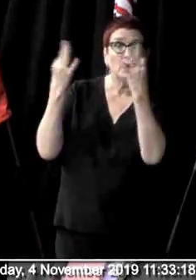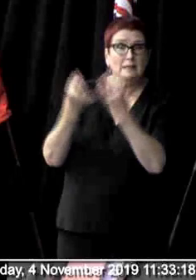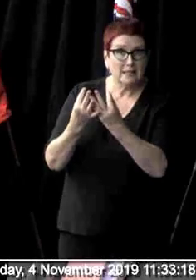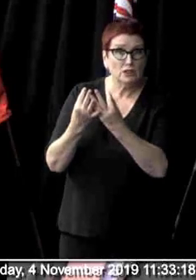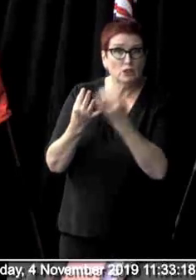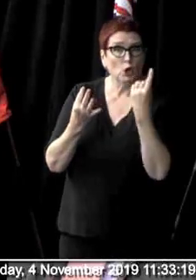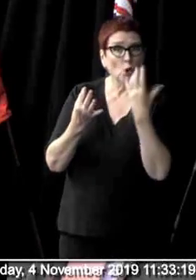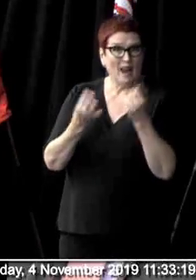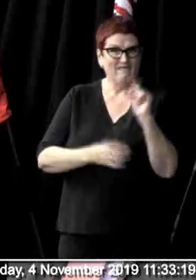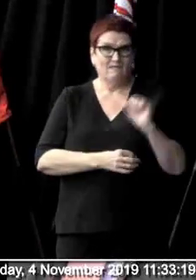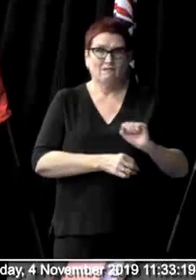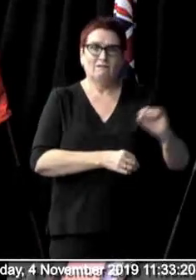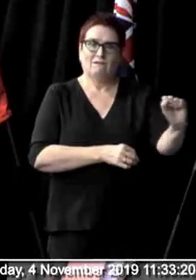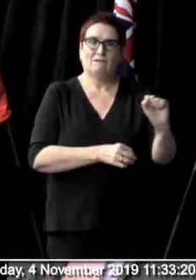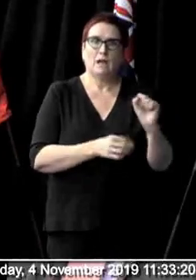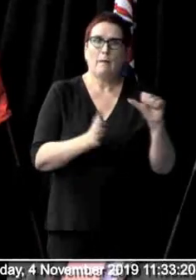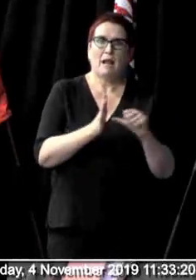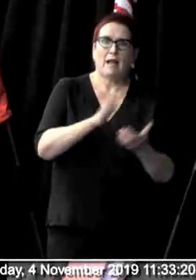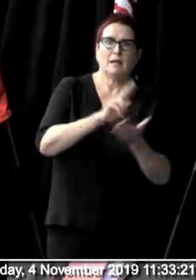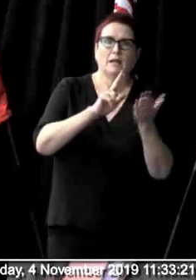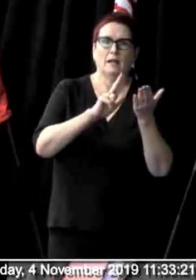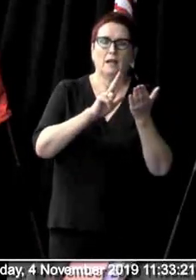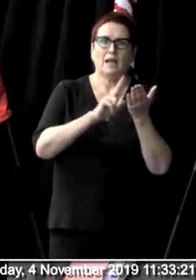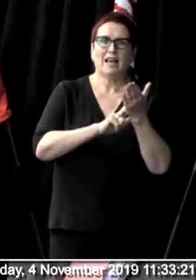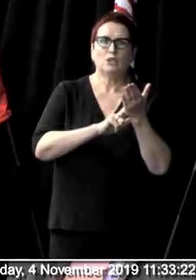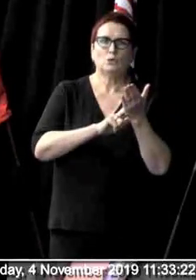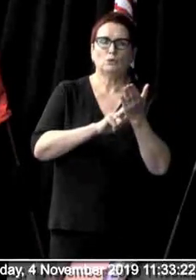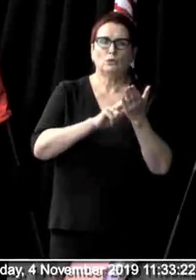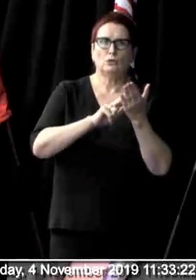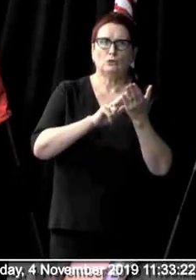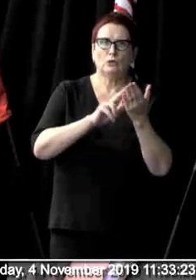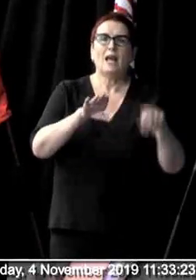under the National Disability Advocacy Program for individual advocacy.